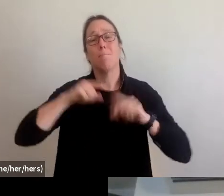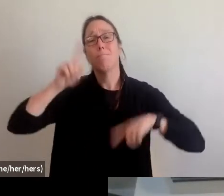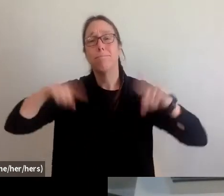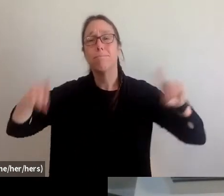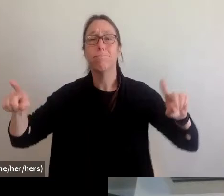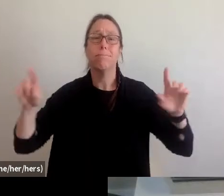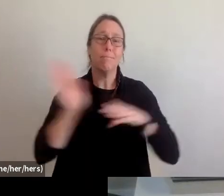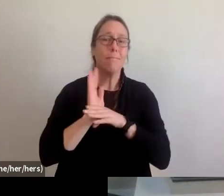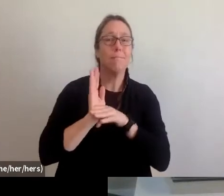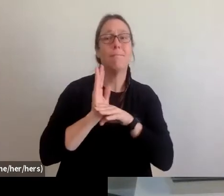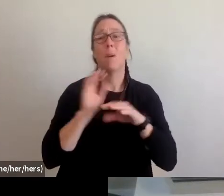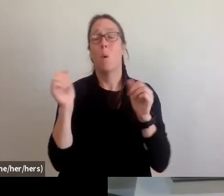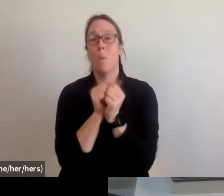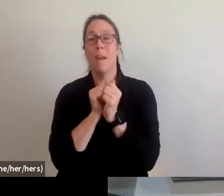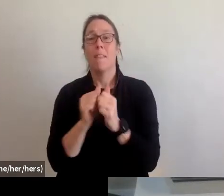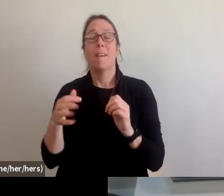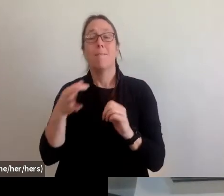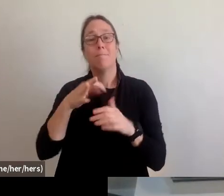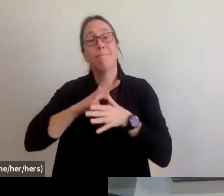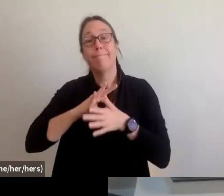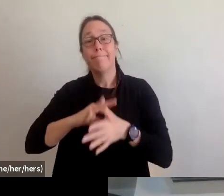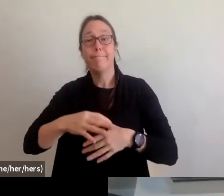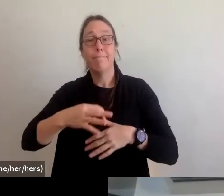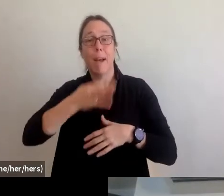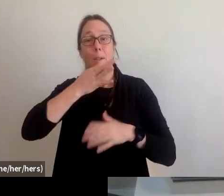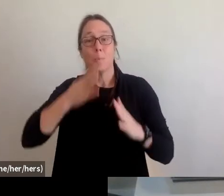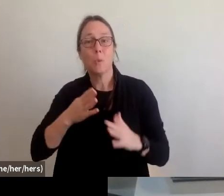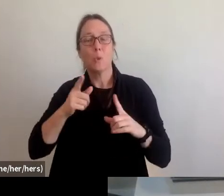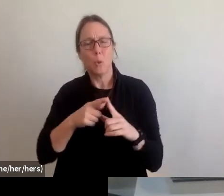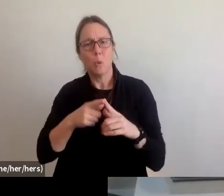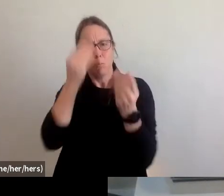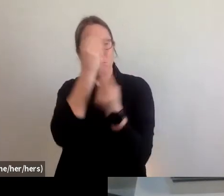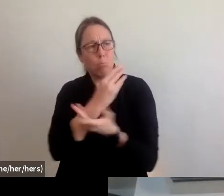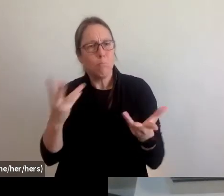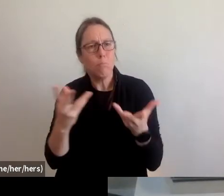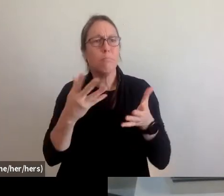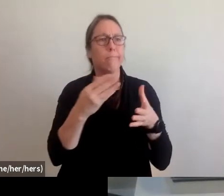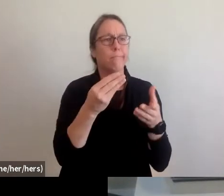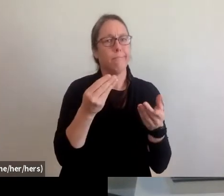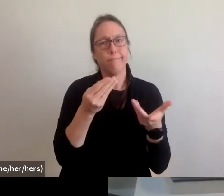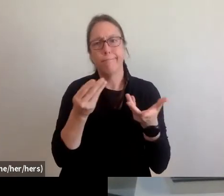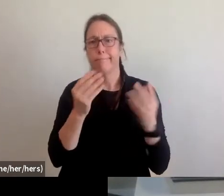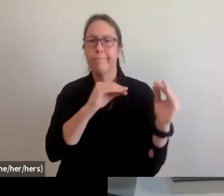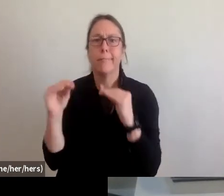of subject matter experts to spread awareness about disaster related issues, share resources